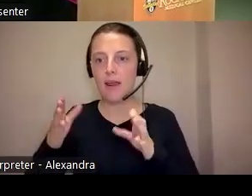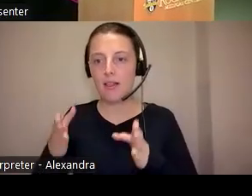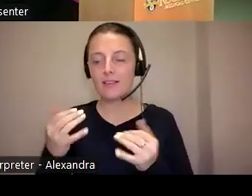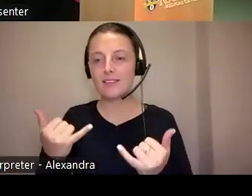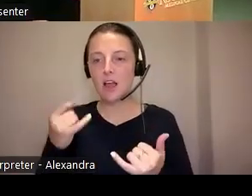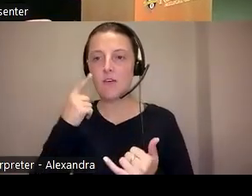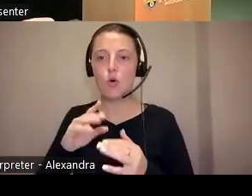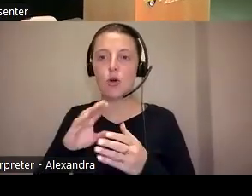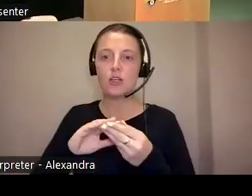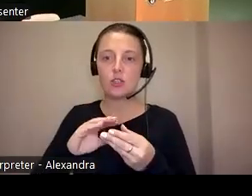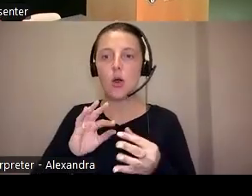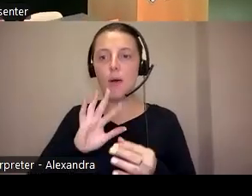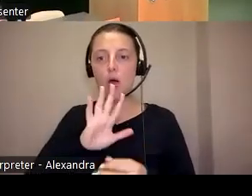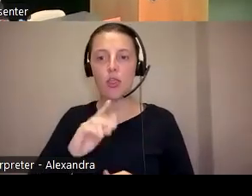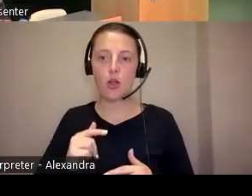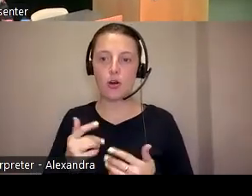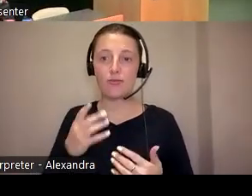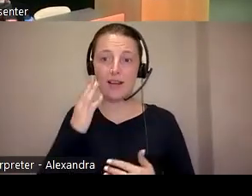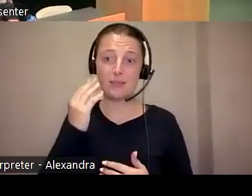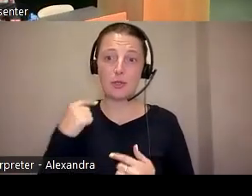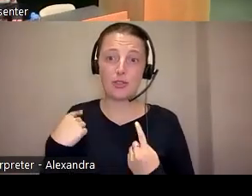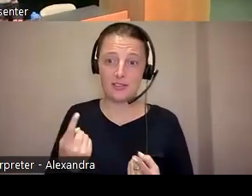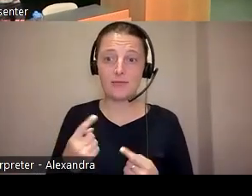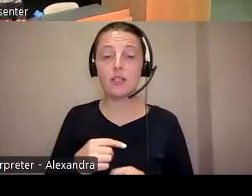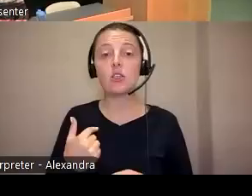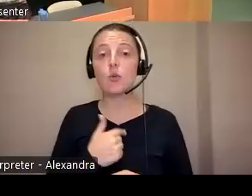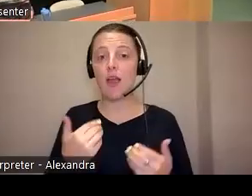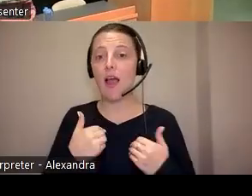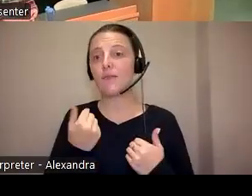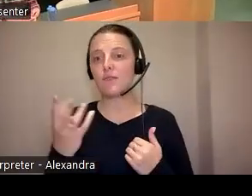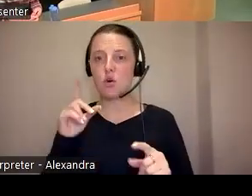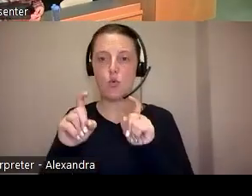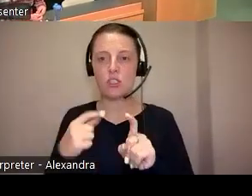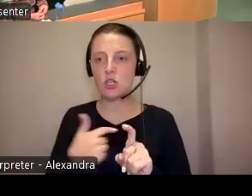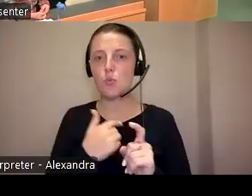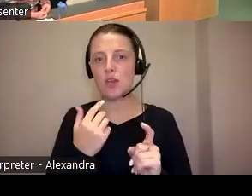we have some questions that we prepared and if there is time after we will open